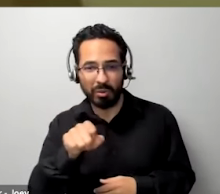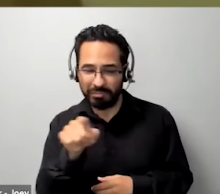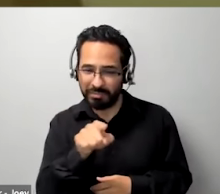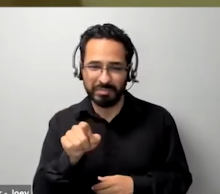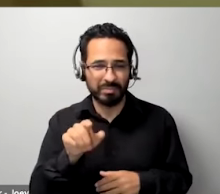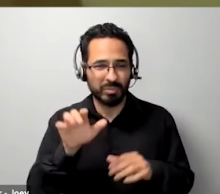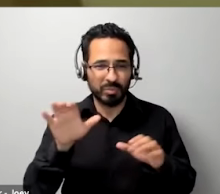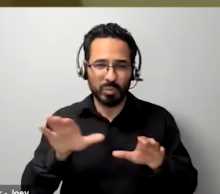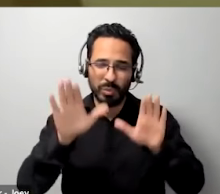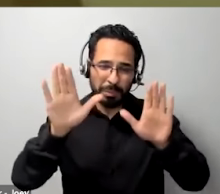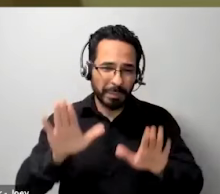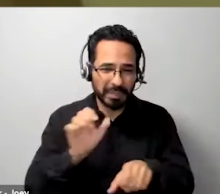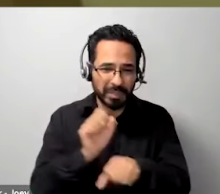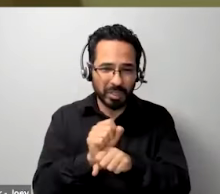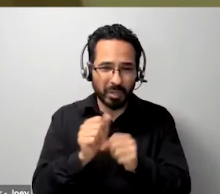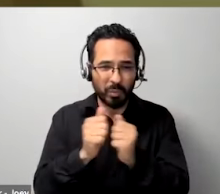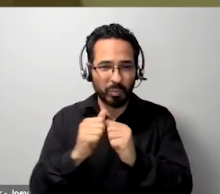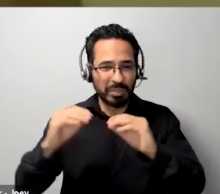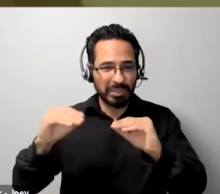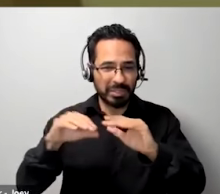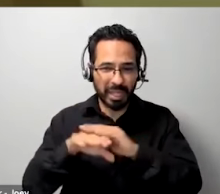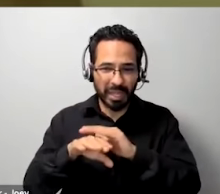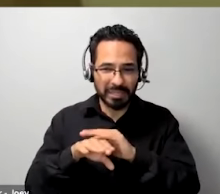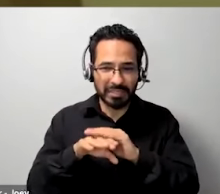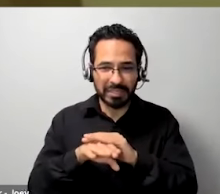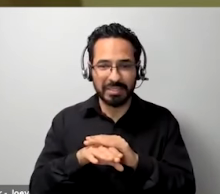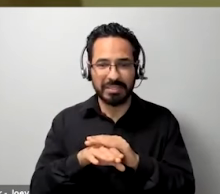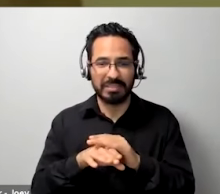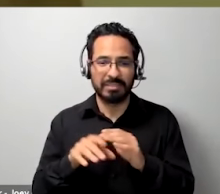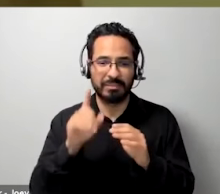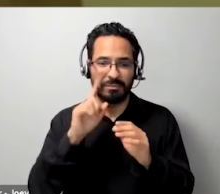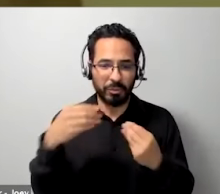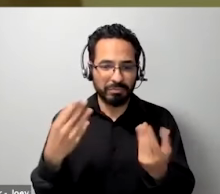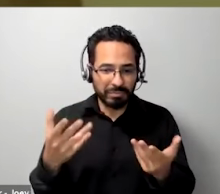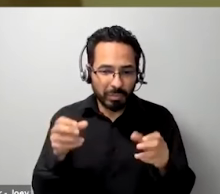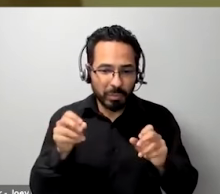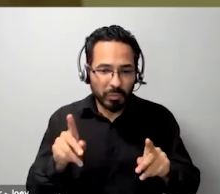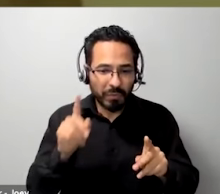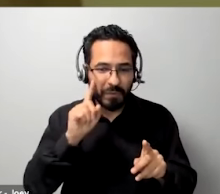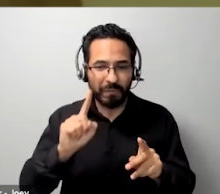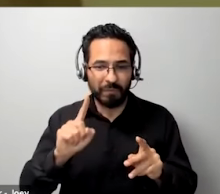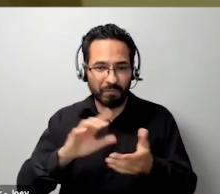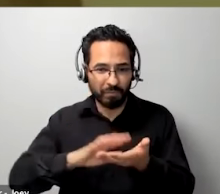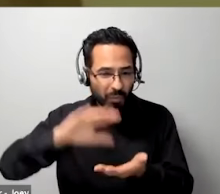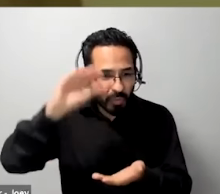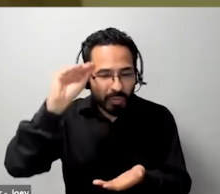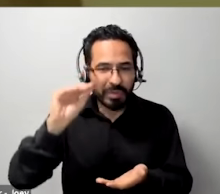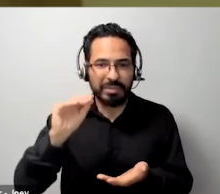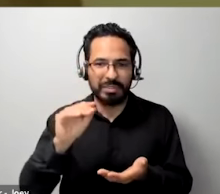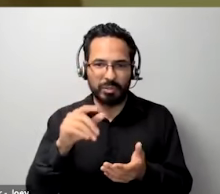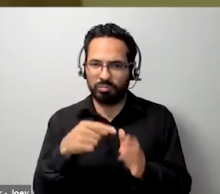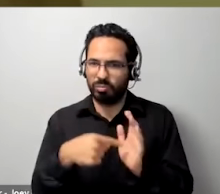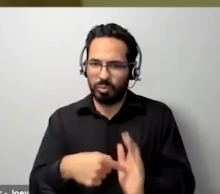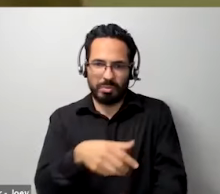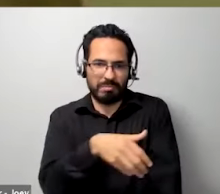I think just the fact that you are each here today to learn, just shows the power of Teach Access. And again, maybe you're not gonna go